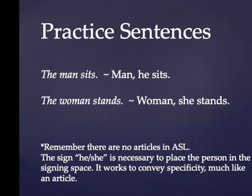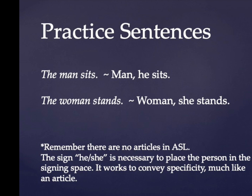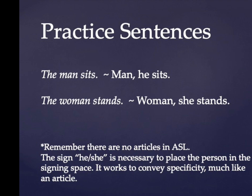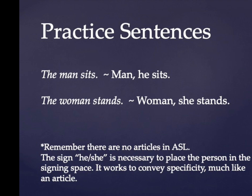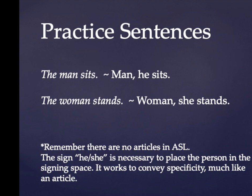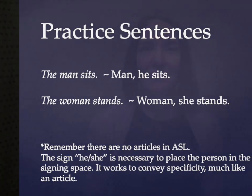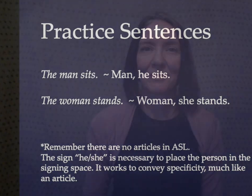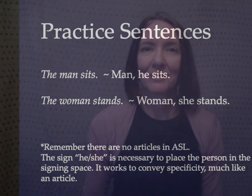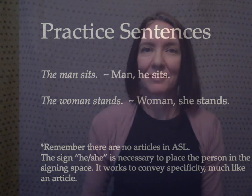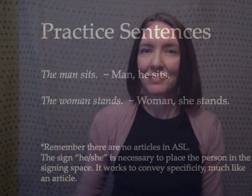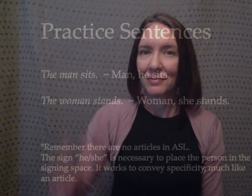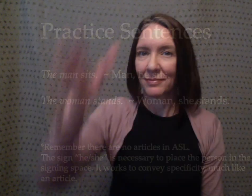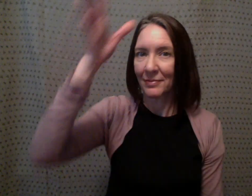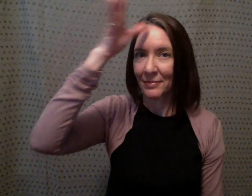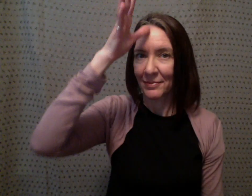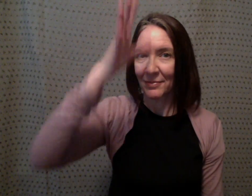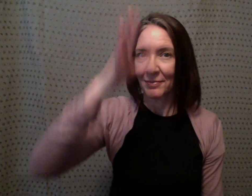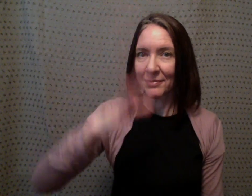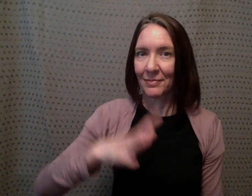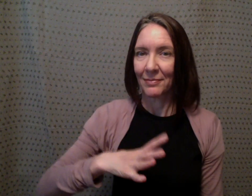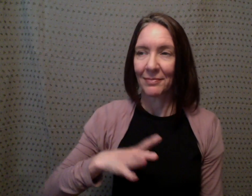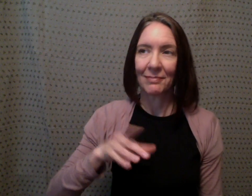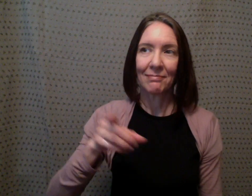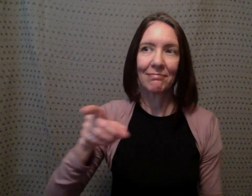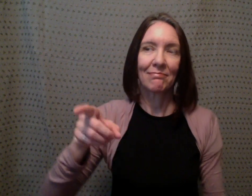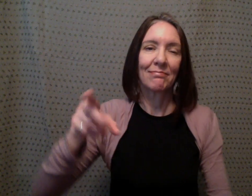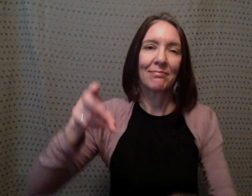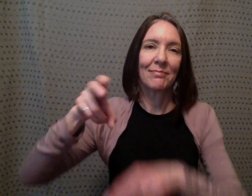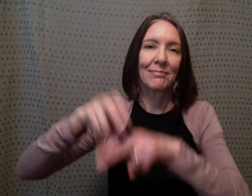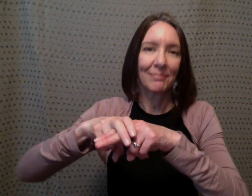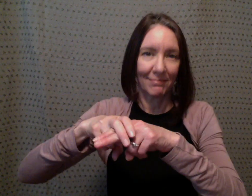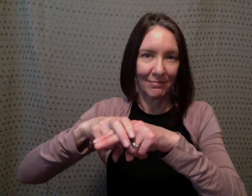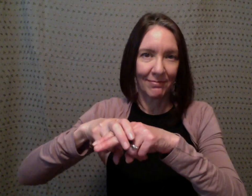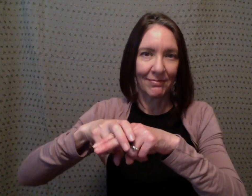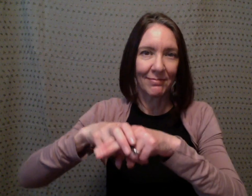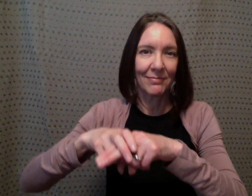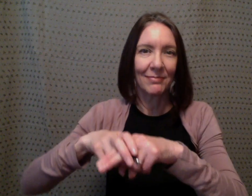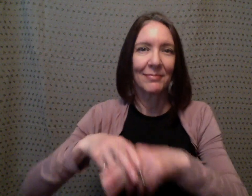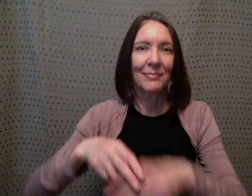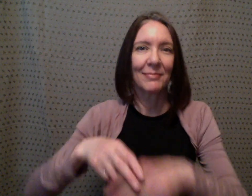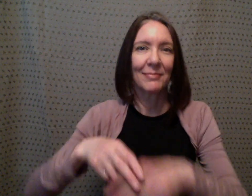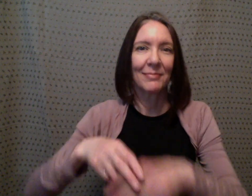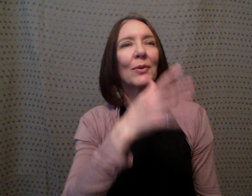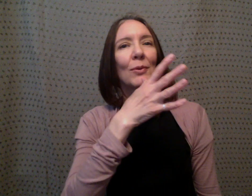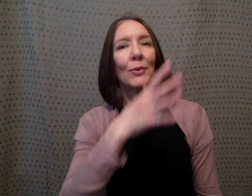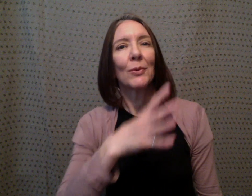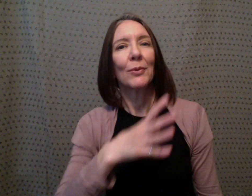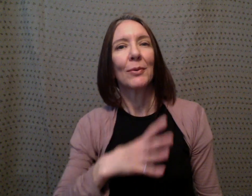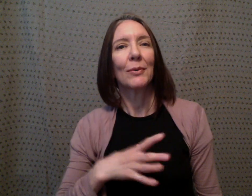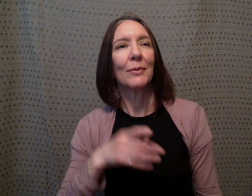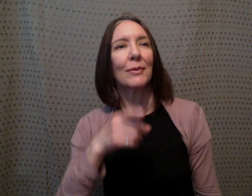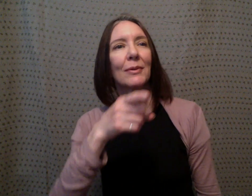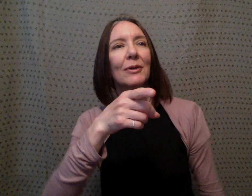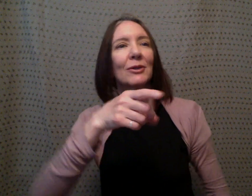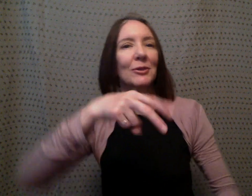article. The man, he sits. The woman,